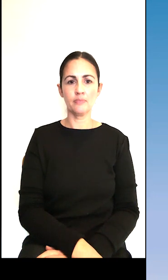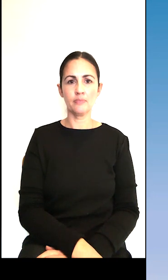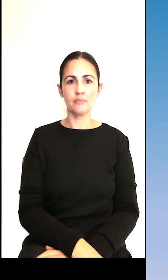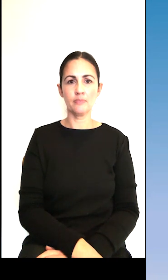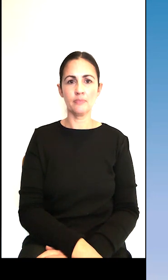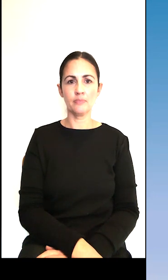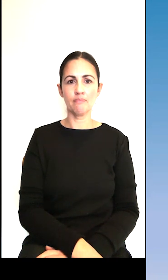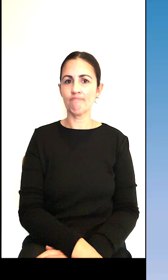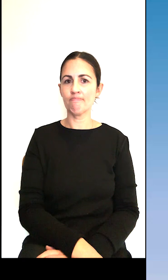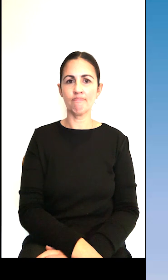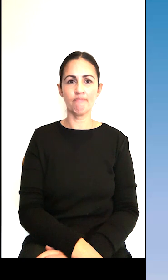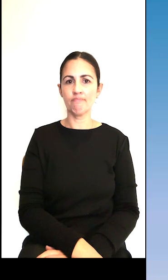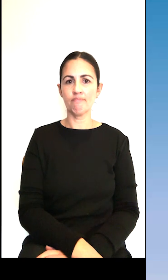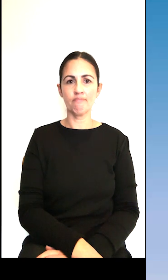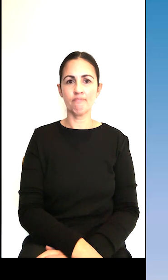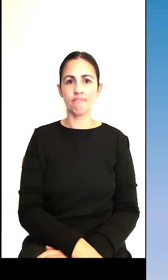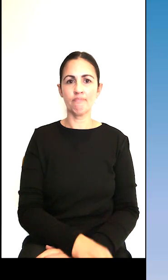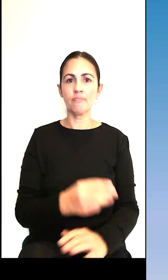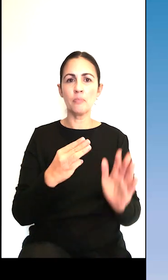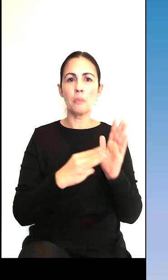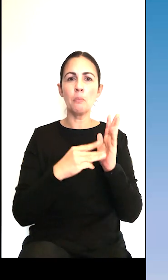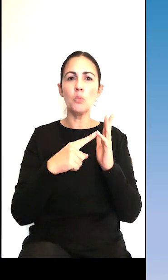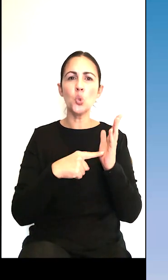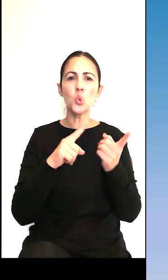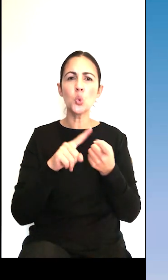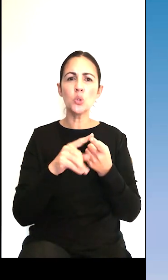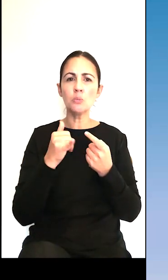You might have to take yourself off mute Mariana. We can't hear you.